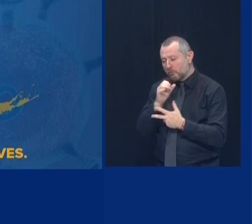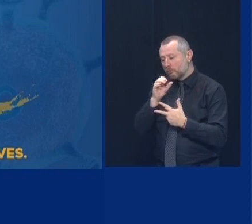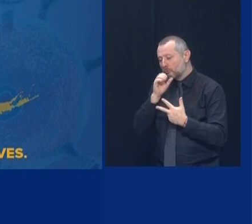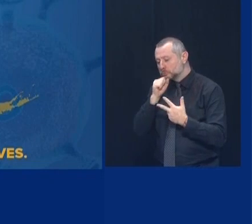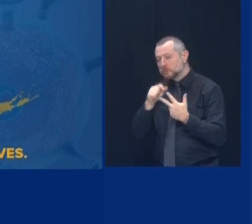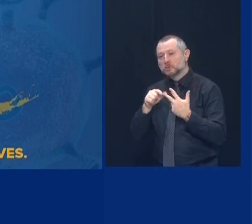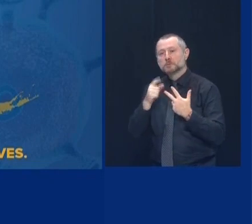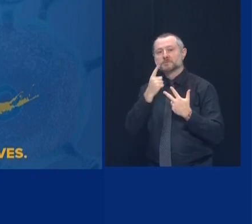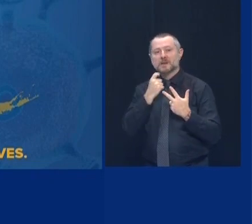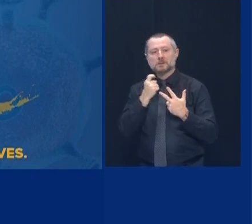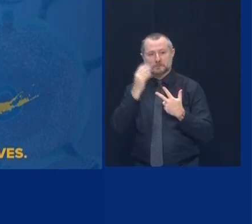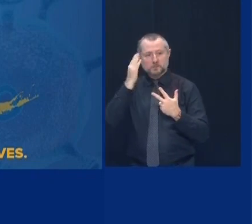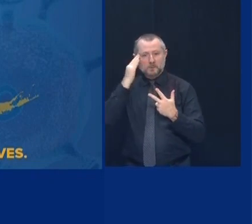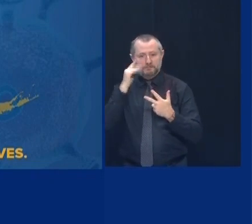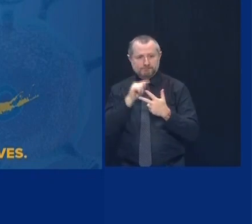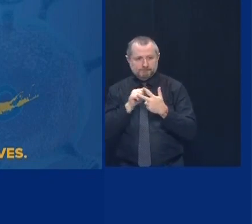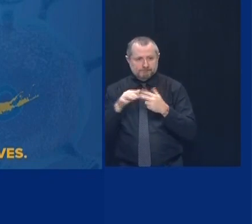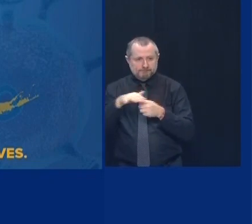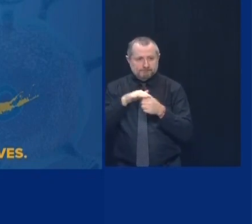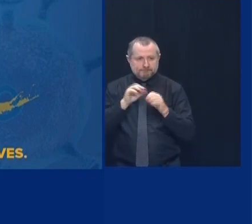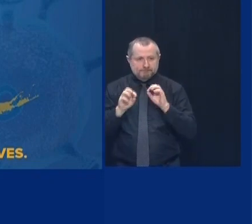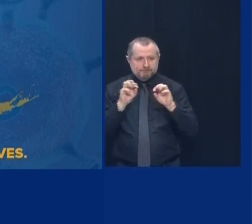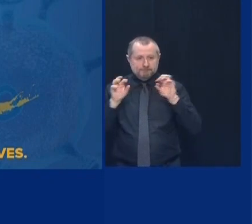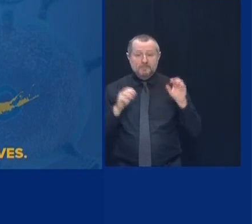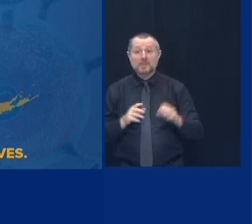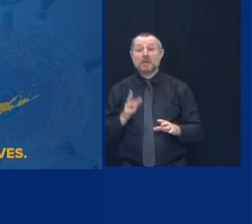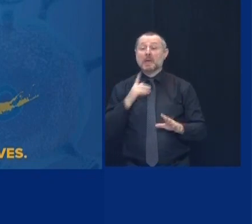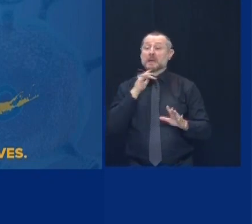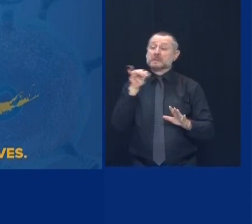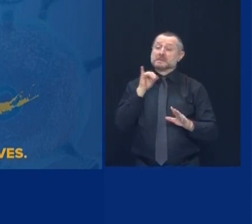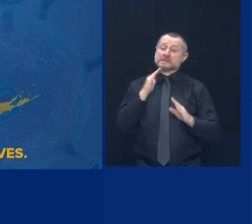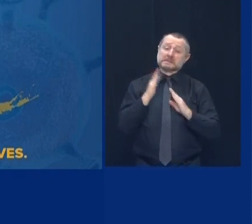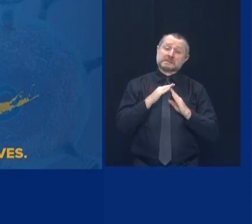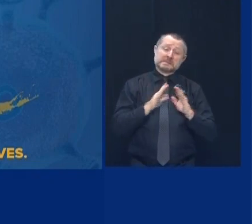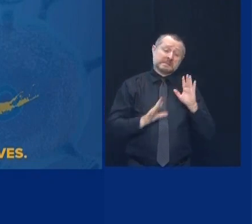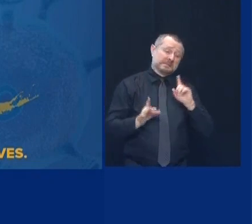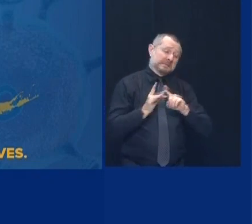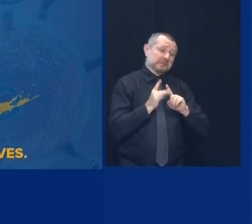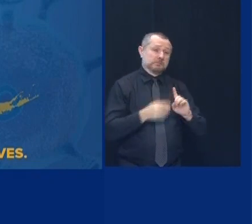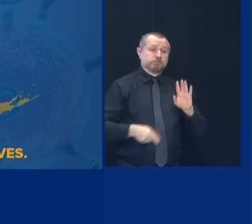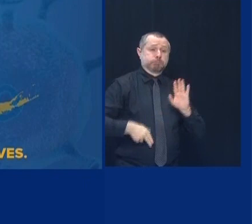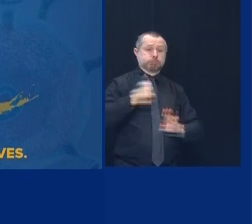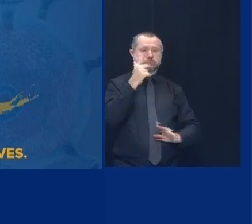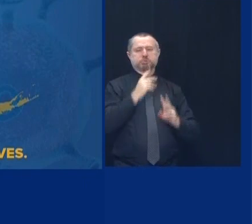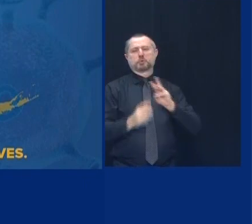COMMUNITY THAT'S GOING TO DETERMINE IF YOU GO TO YELLOW,